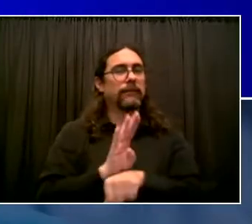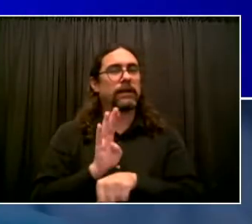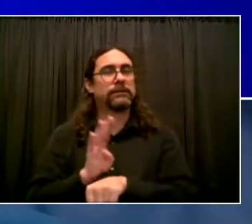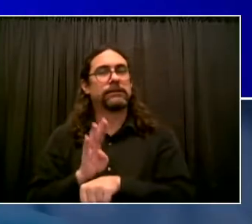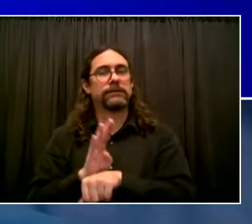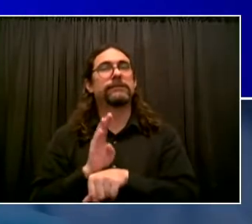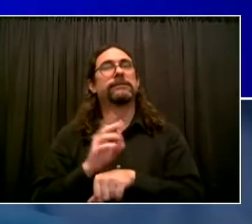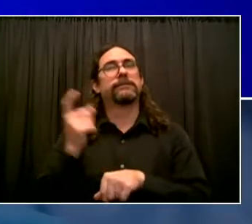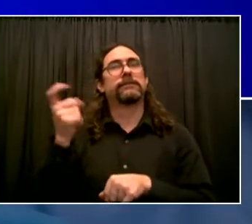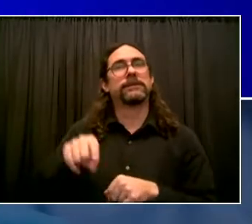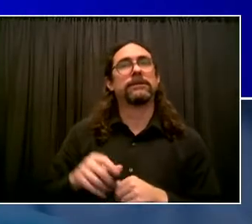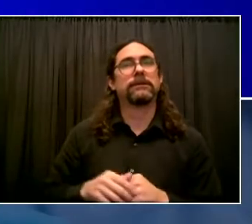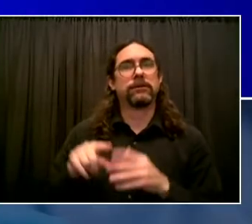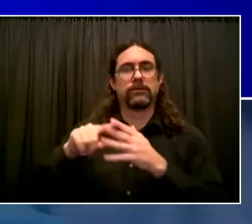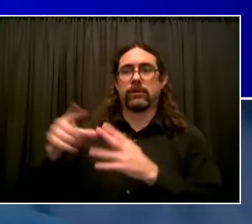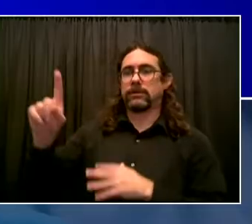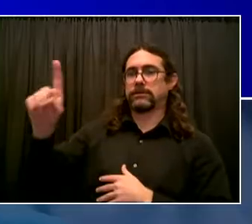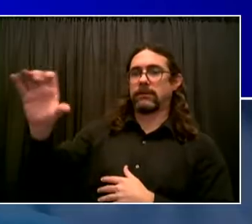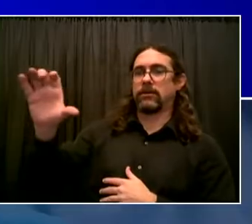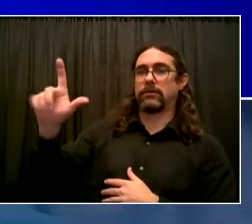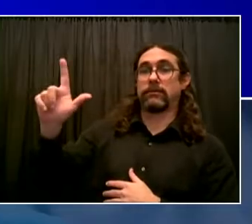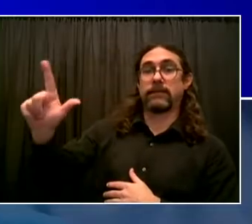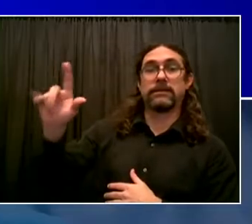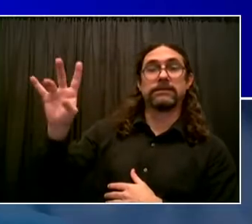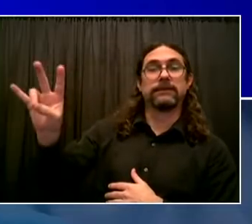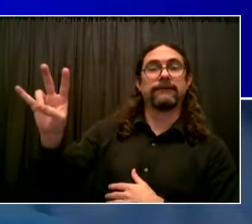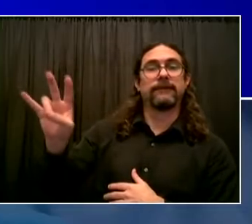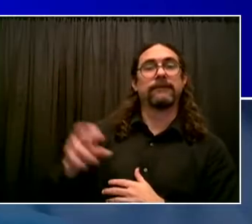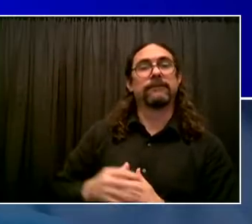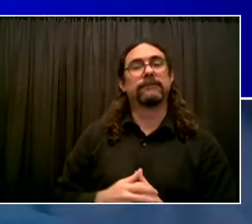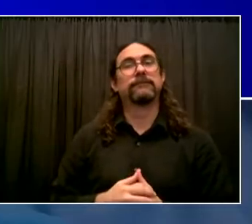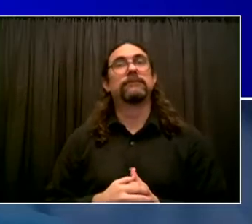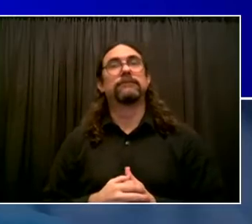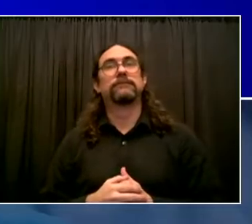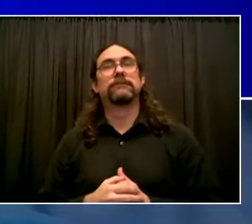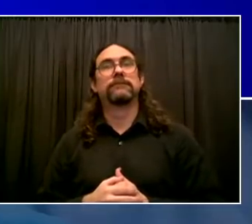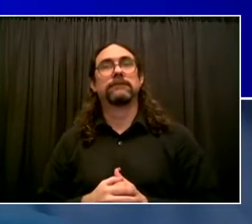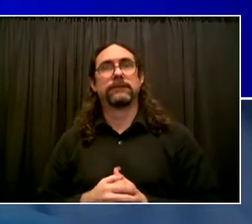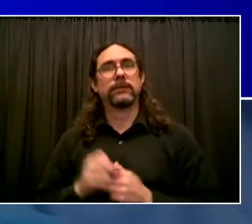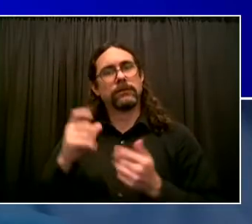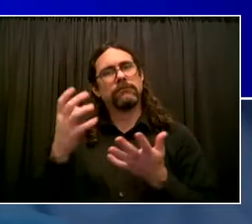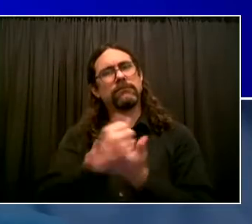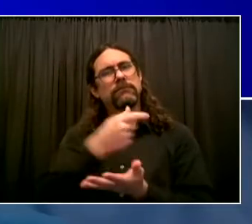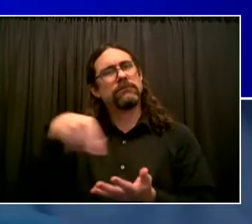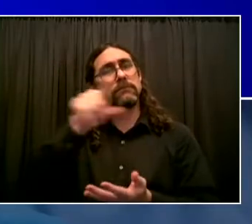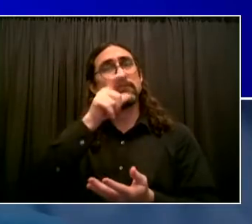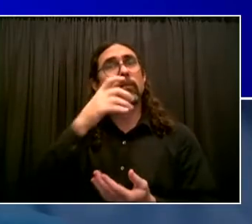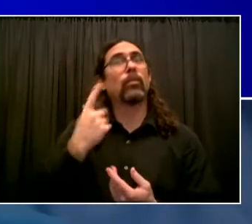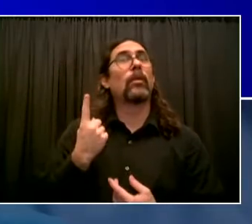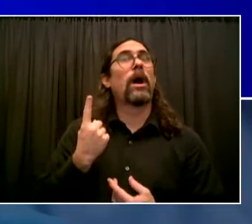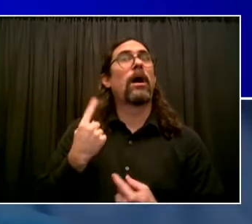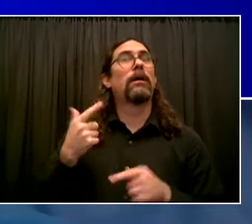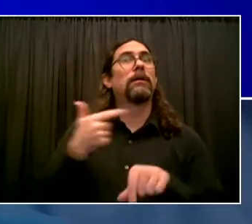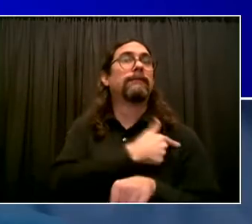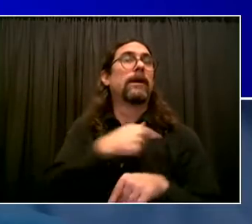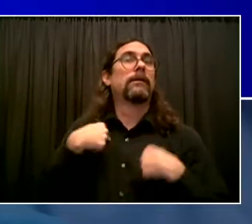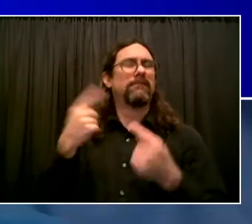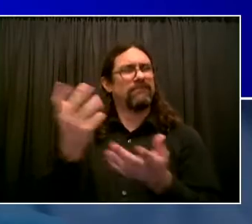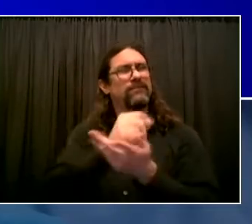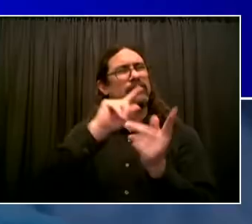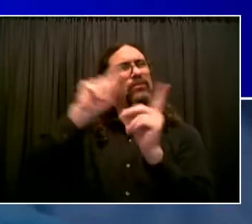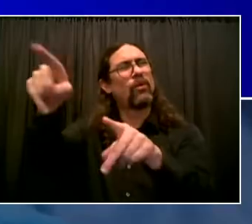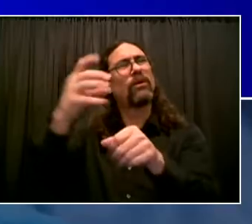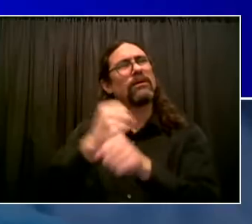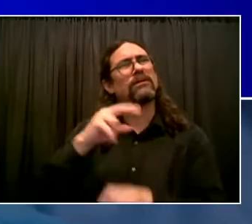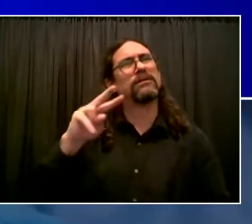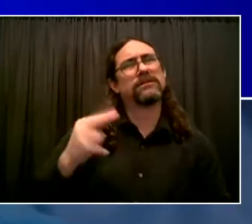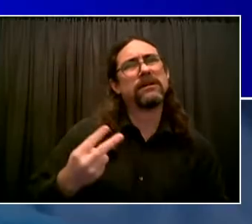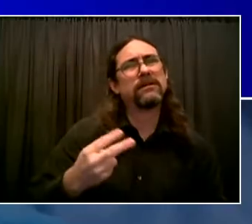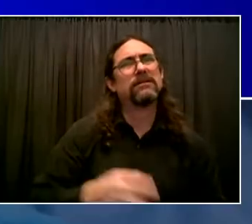KEEP PEOPLE SEAF